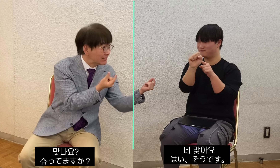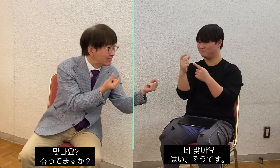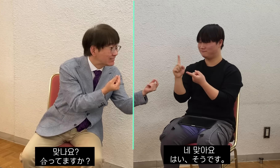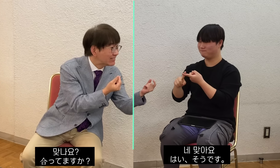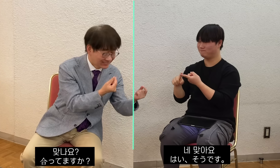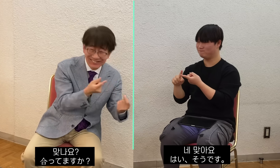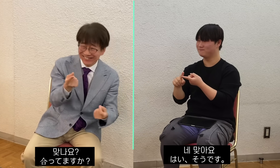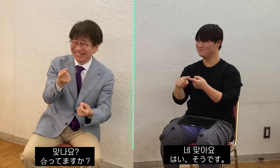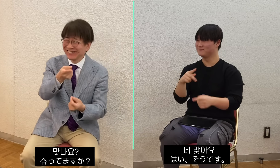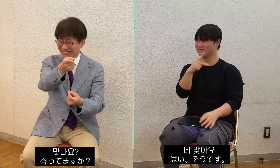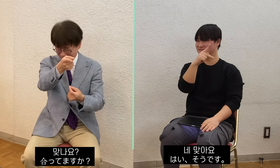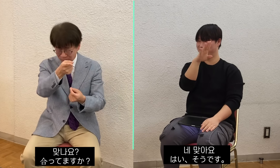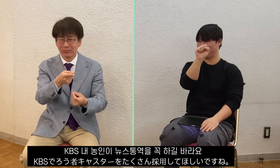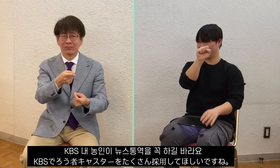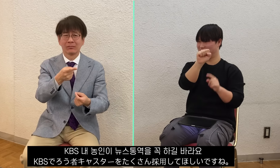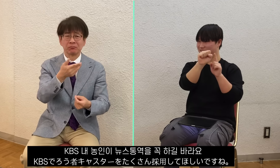Is that right? - Yes, that is correct.